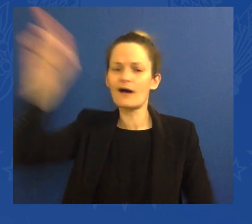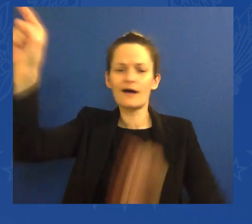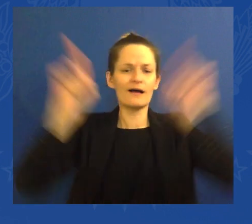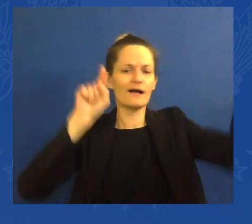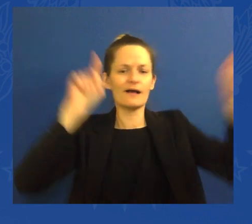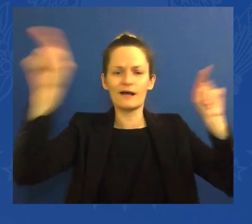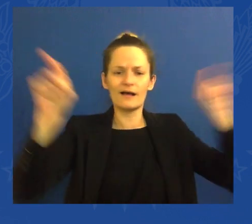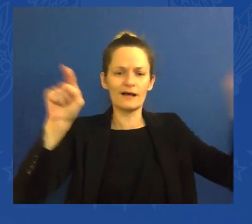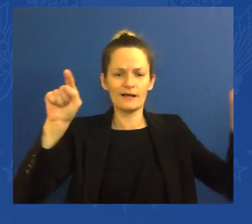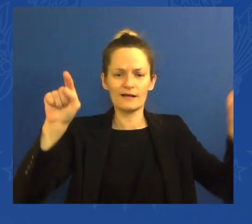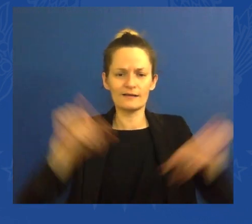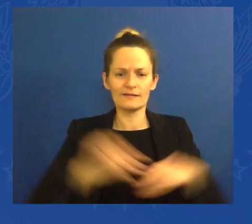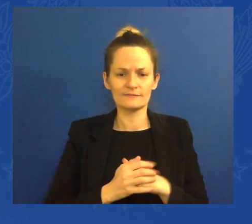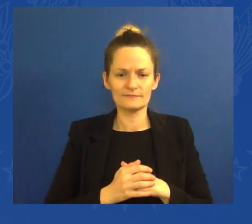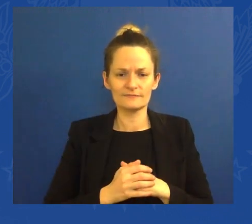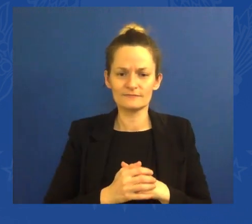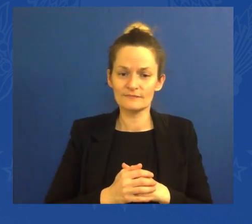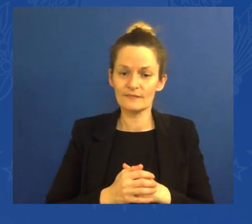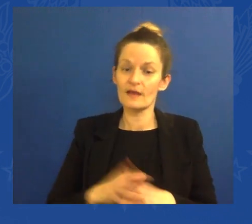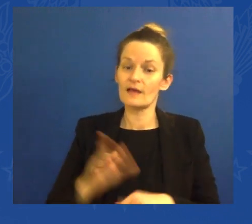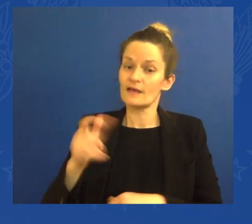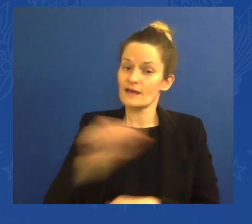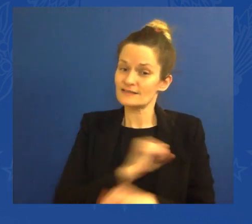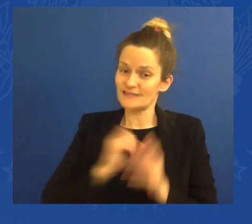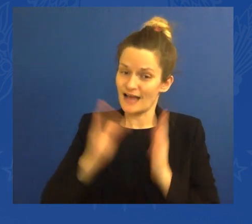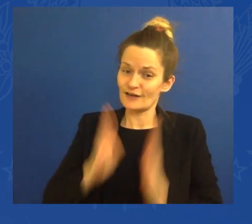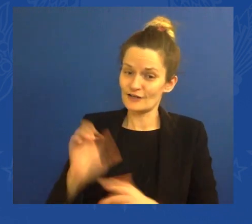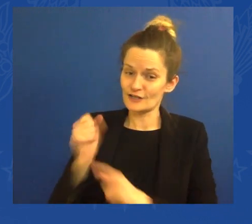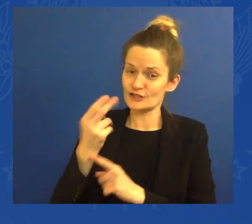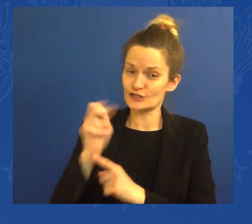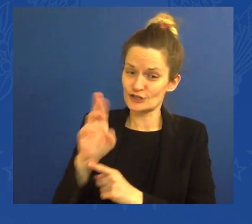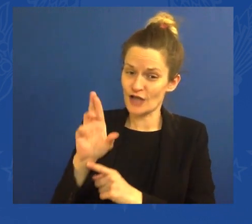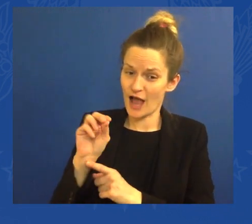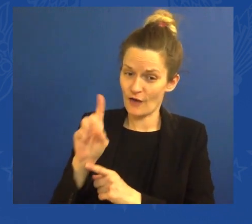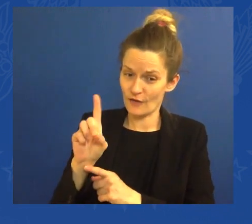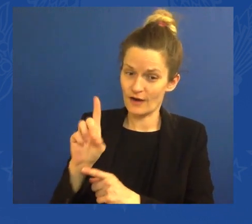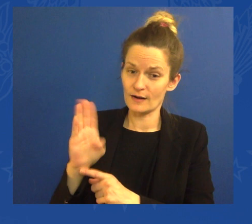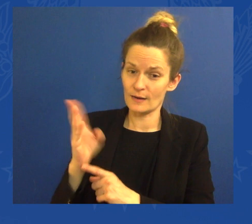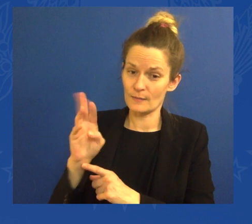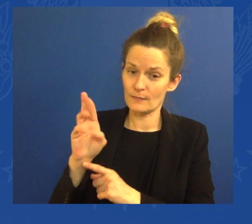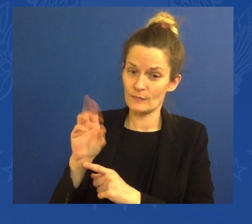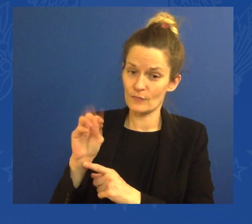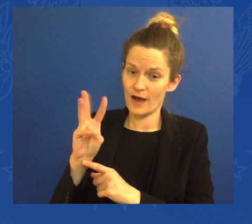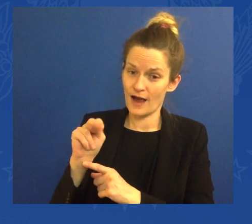he had a great saying when we announced what was happening in -- in Iowa -- in Ohio, I should say.